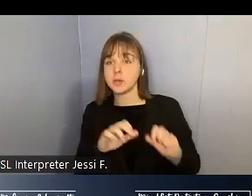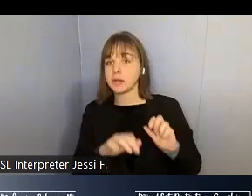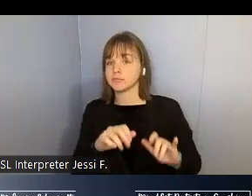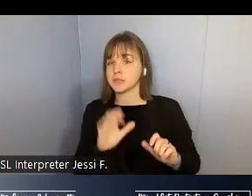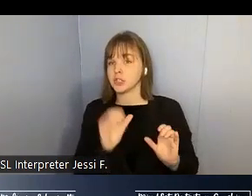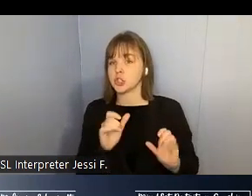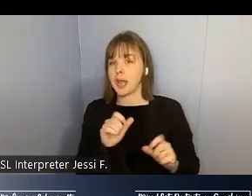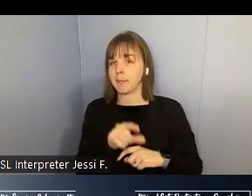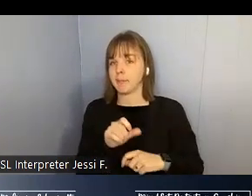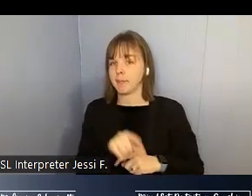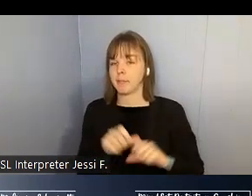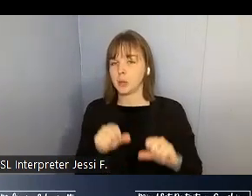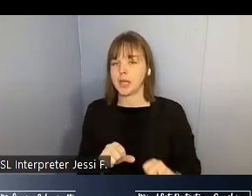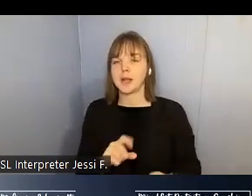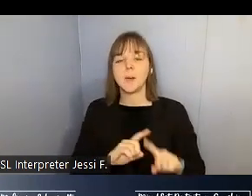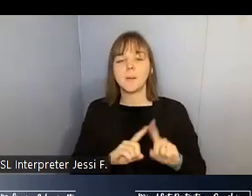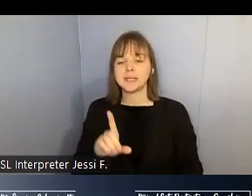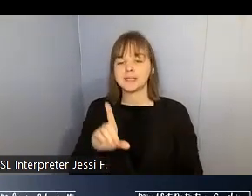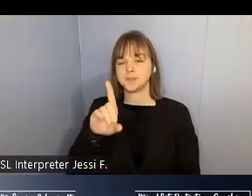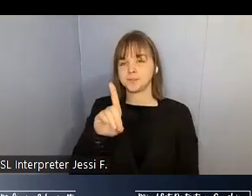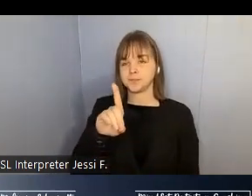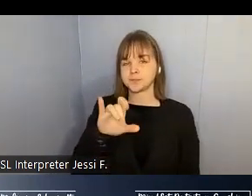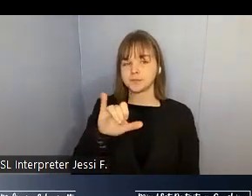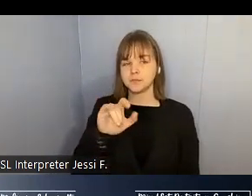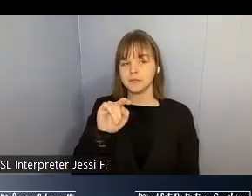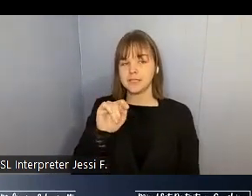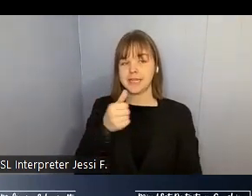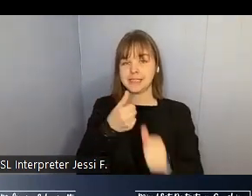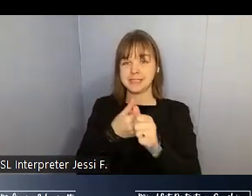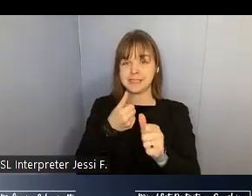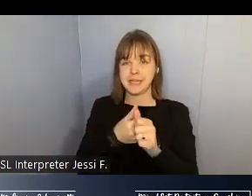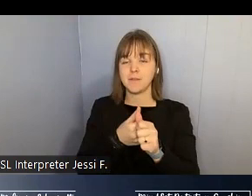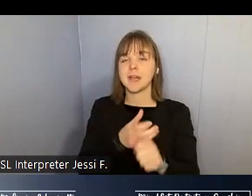But by definition, a diet is just the regular habitual